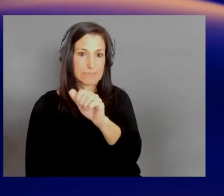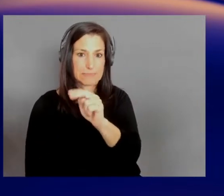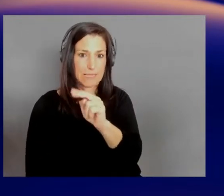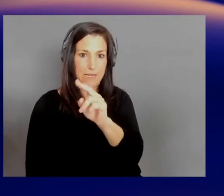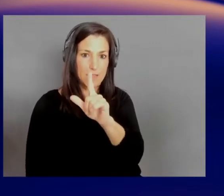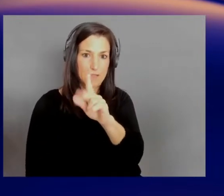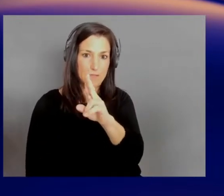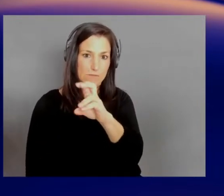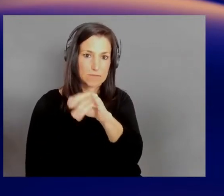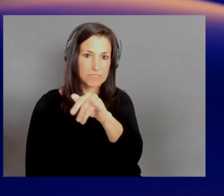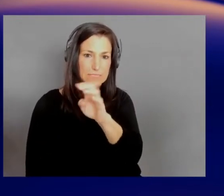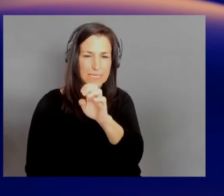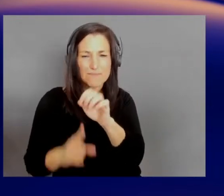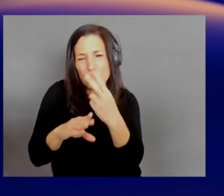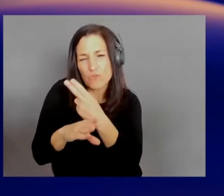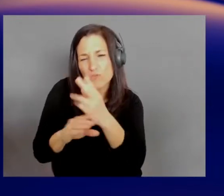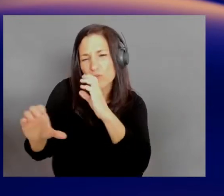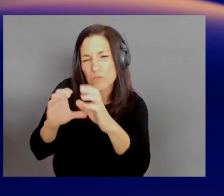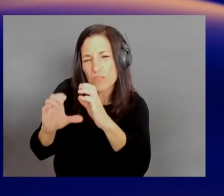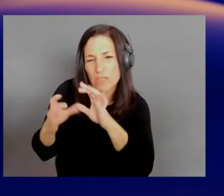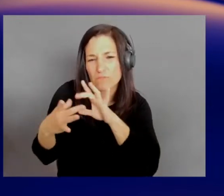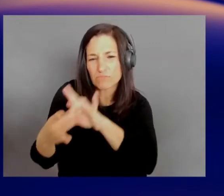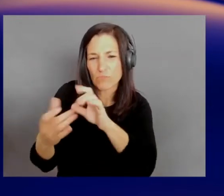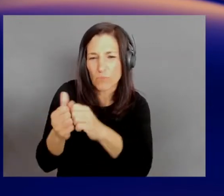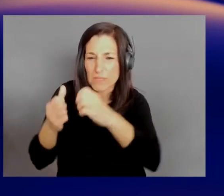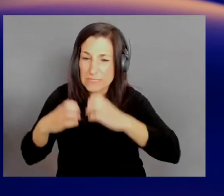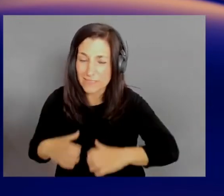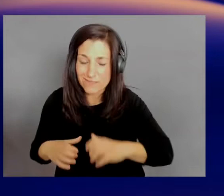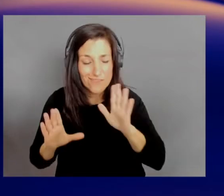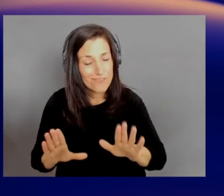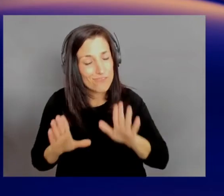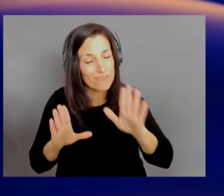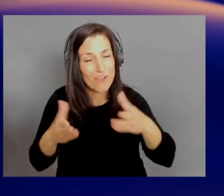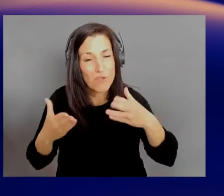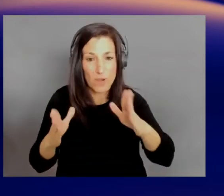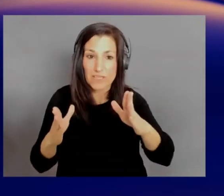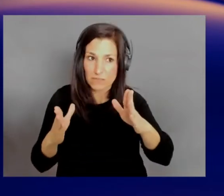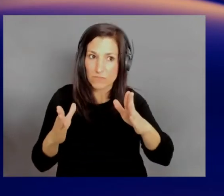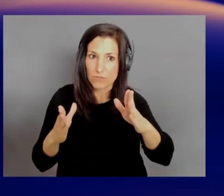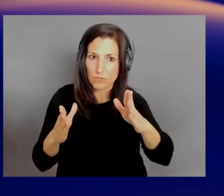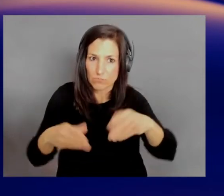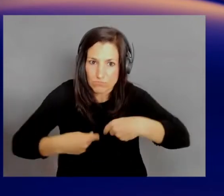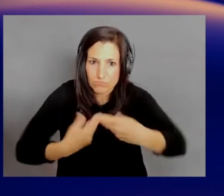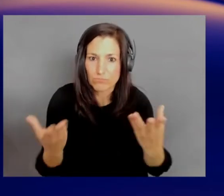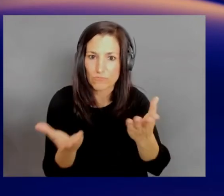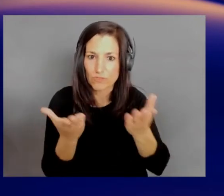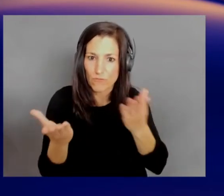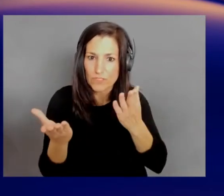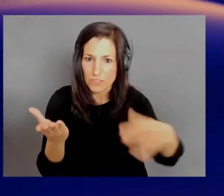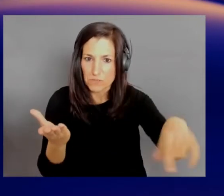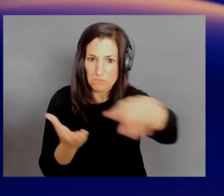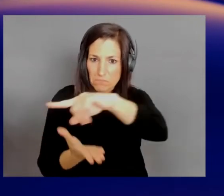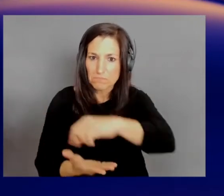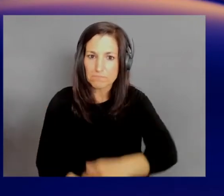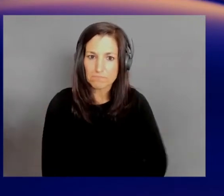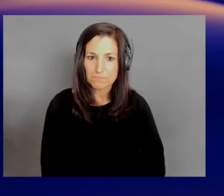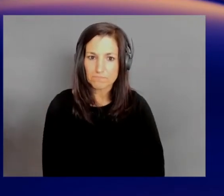So all these are actually great ways to actually leverage these services. Awesome. Well, I know a lot of our customers